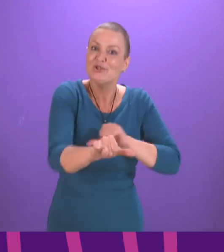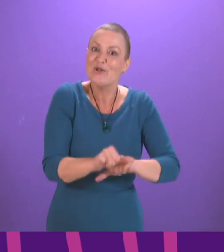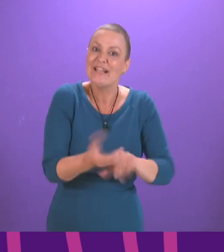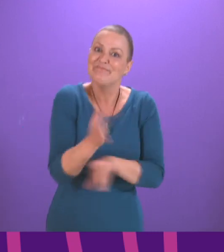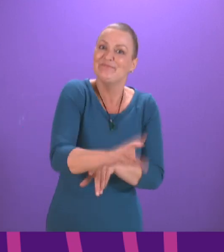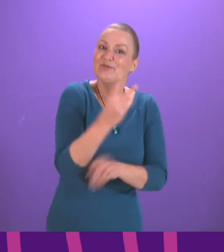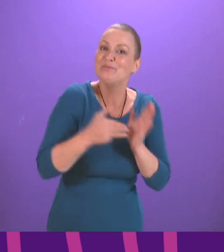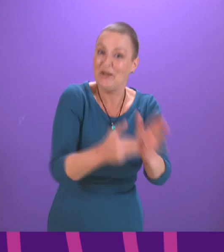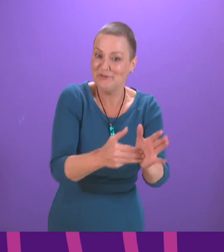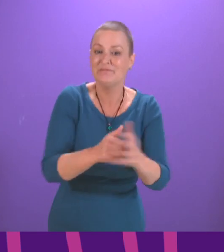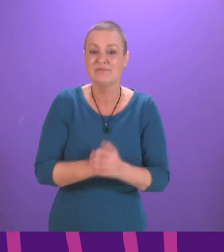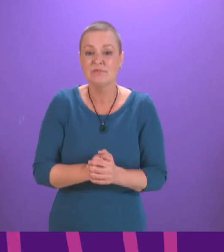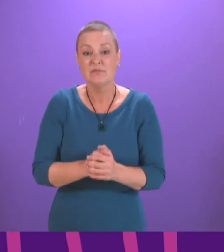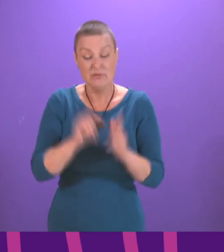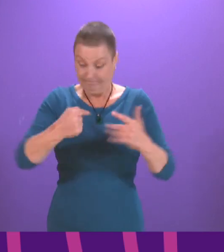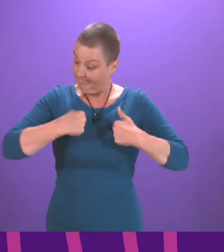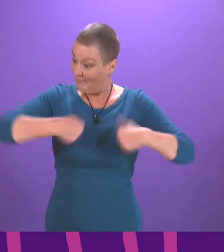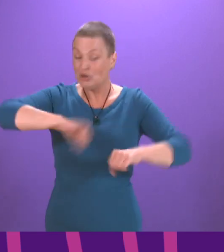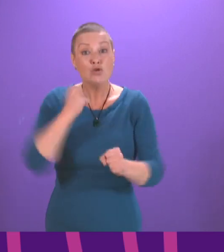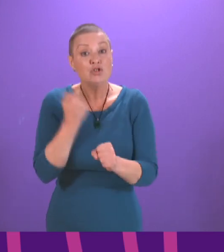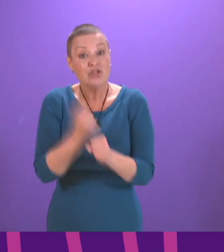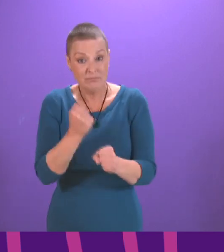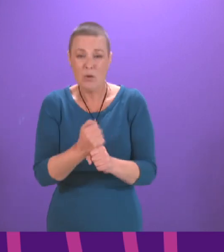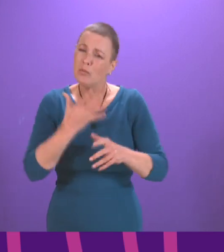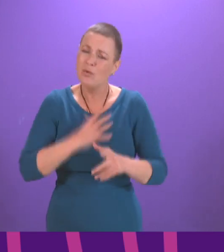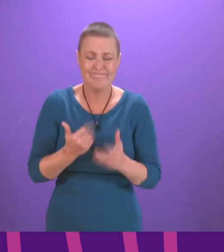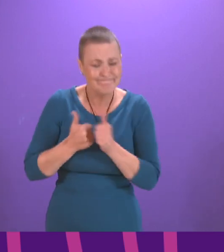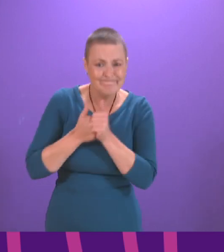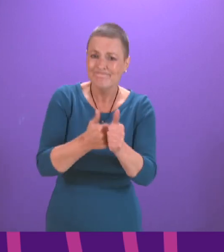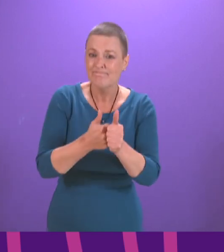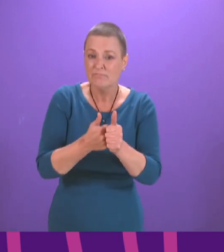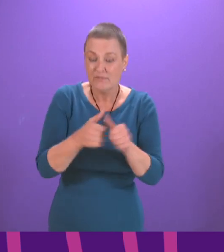It has been the case all along that we want to support the sector in the short to medium